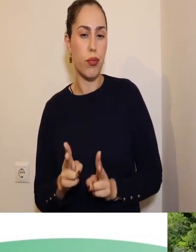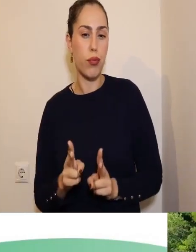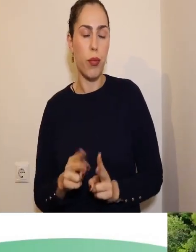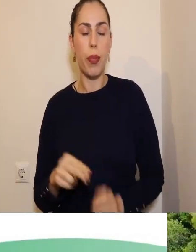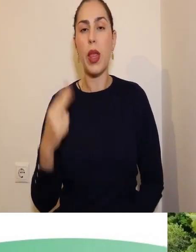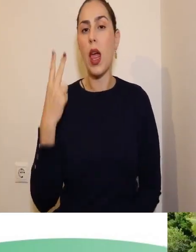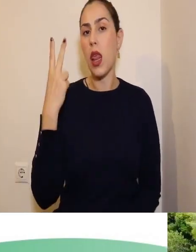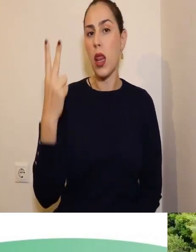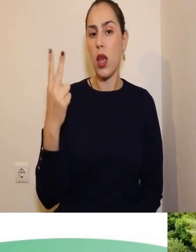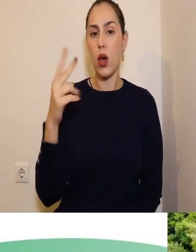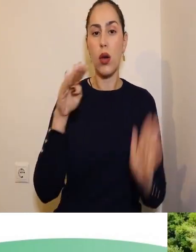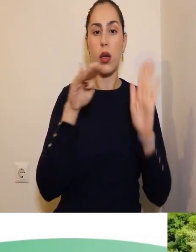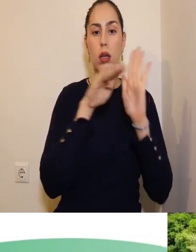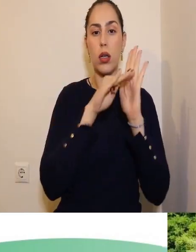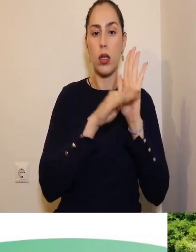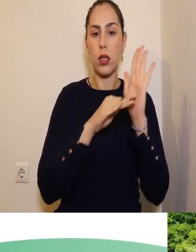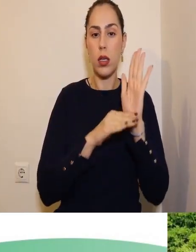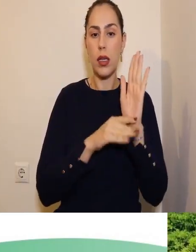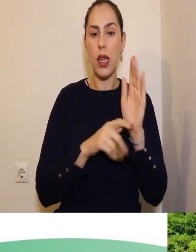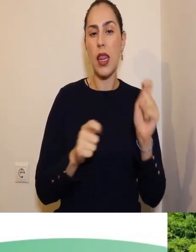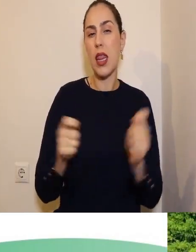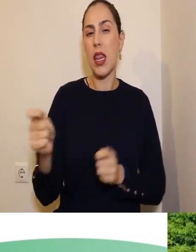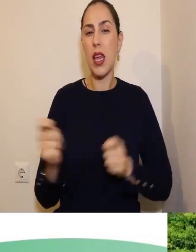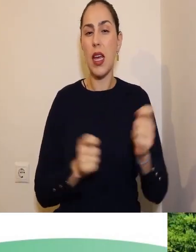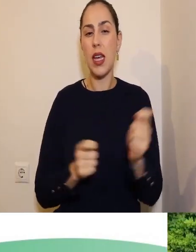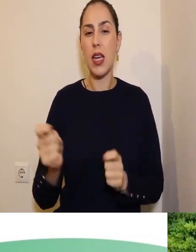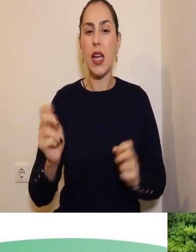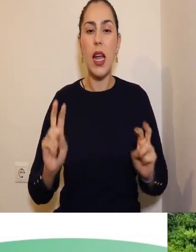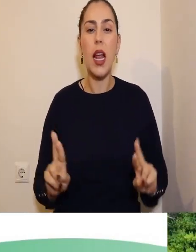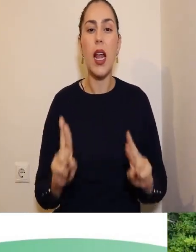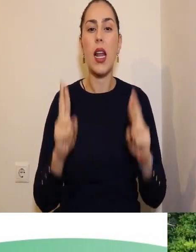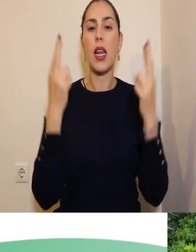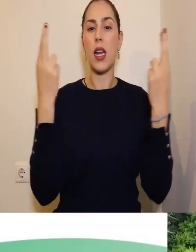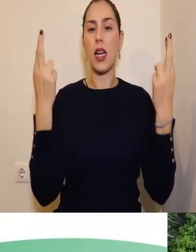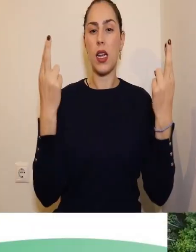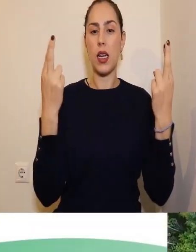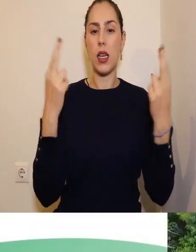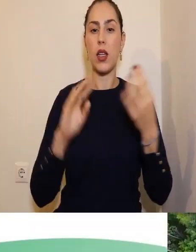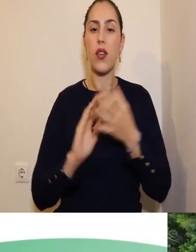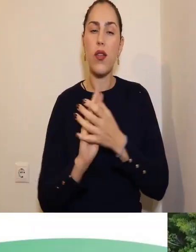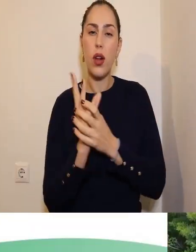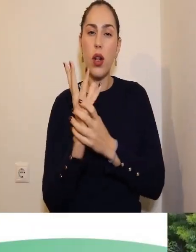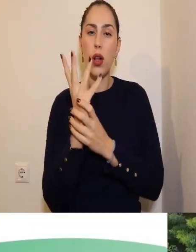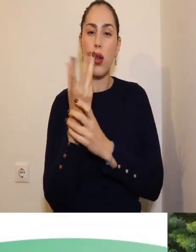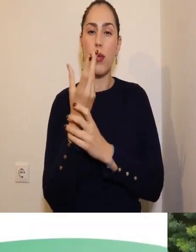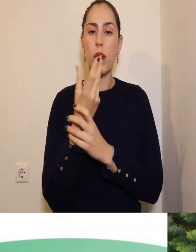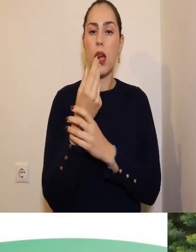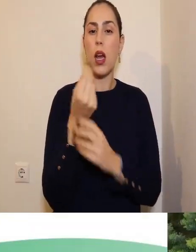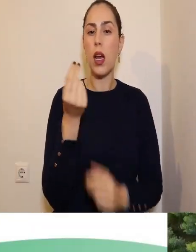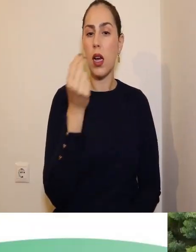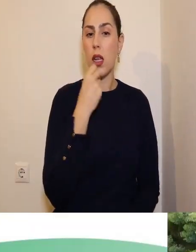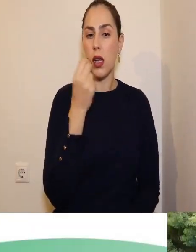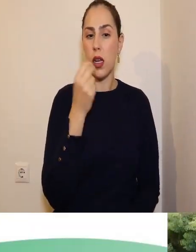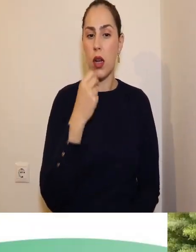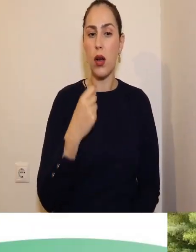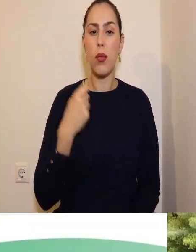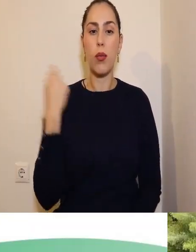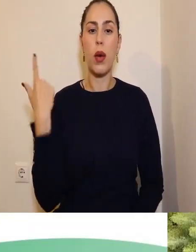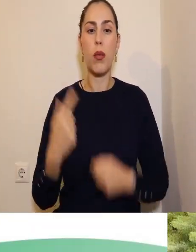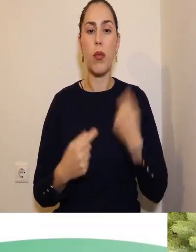3. Use of sustainable materials at all stages of our projects, minimizing waste and supporting the circular economy.